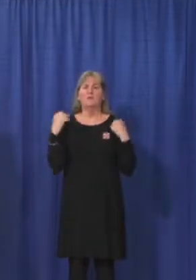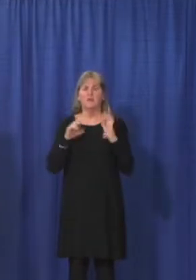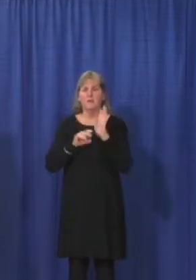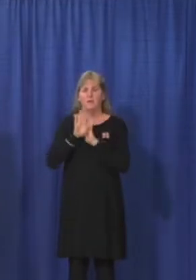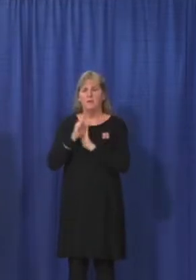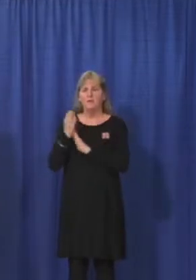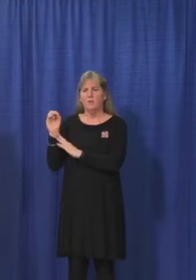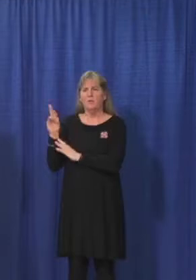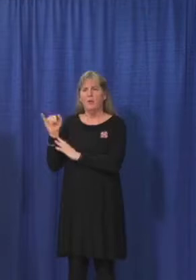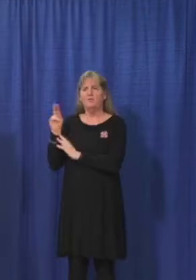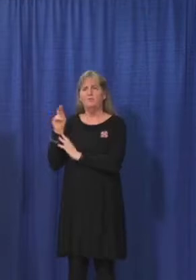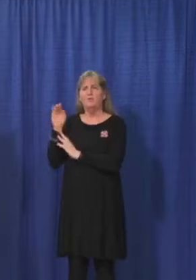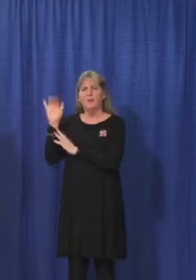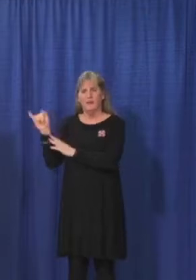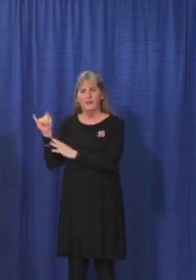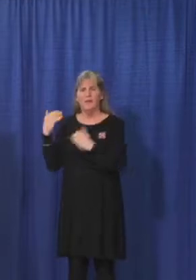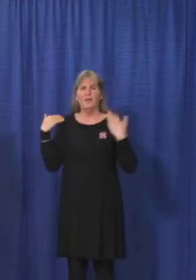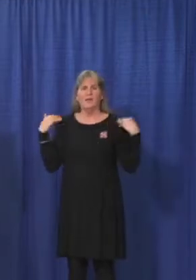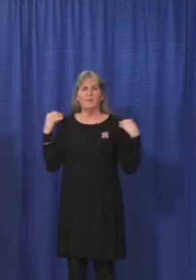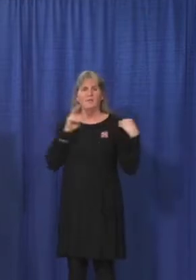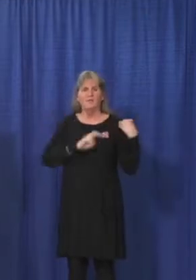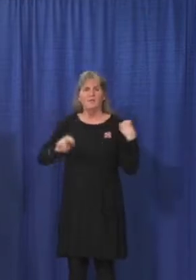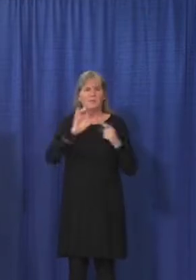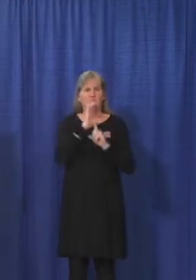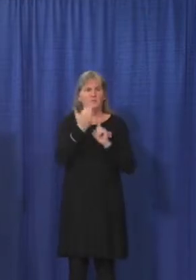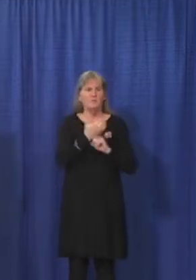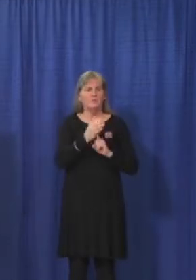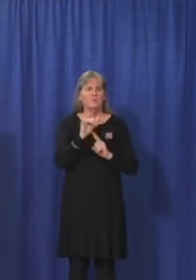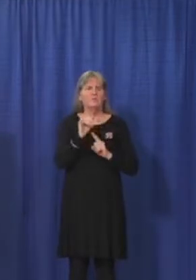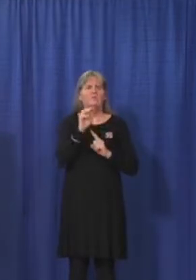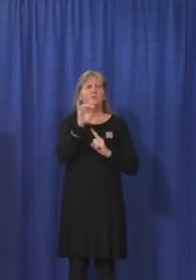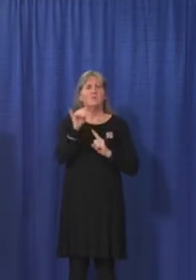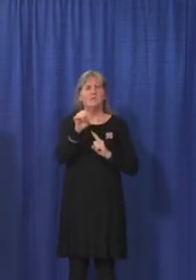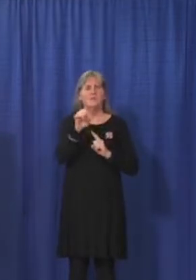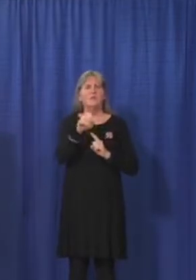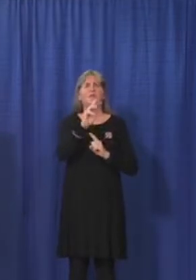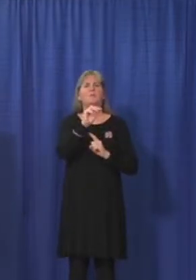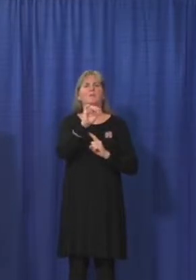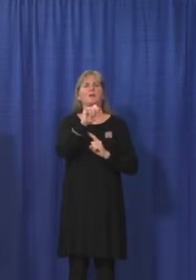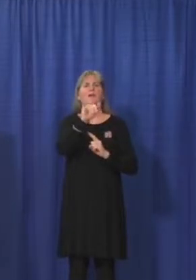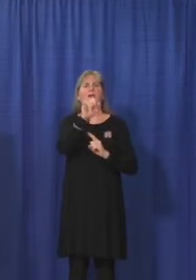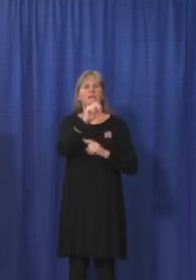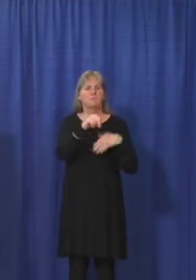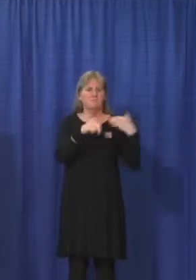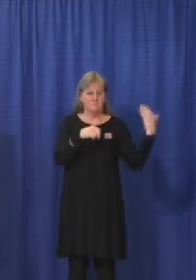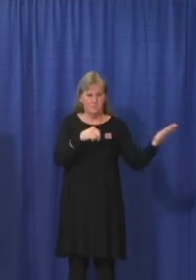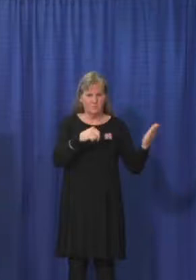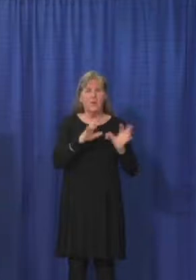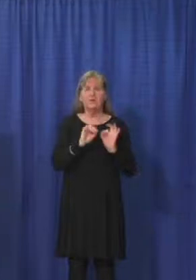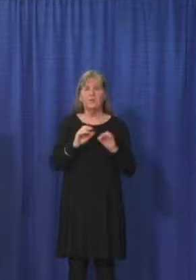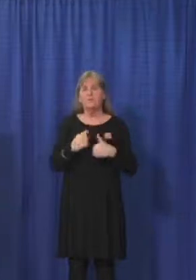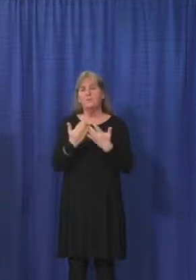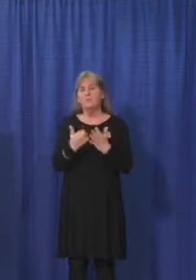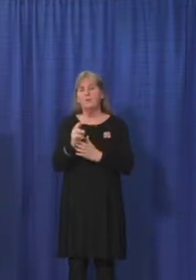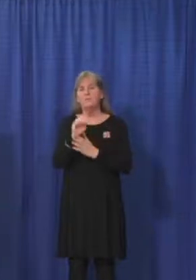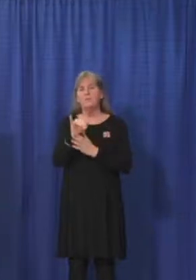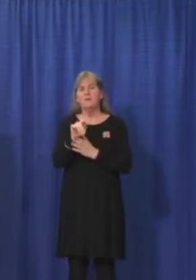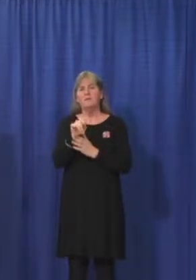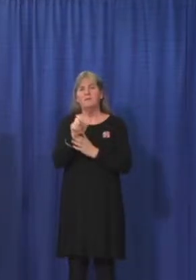and tourism and culture. Our sign language interpretation is being provided by Mary. Following the speakers will go